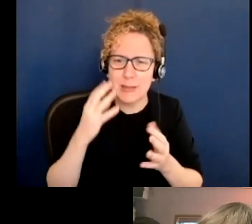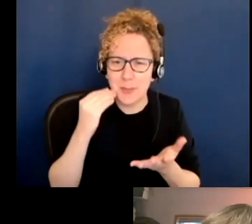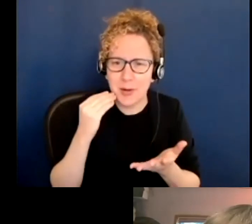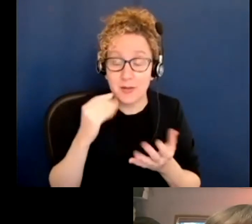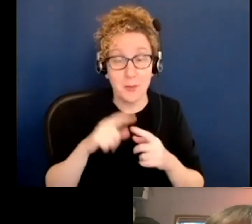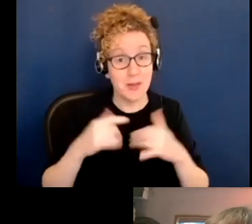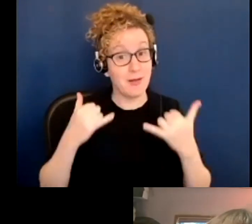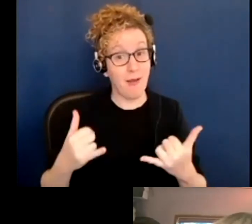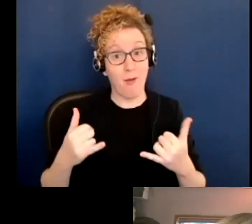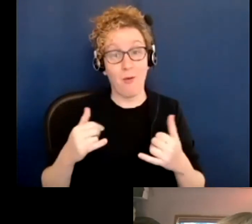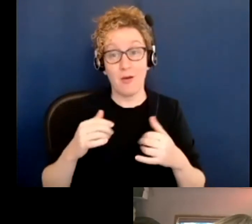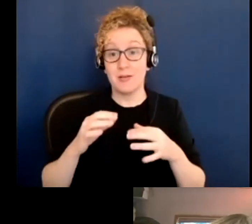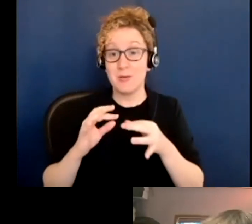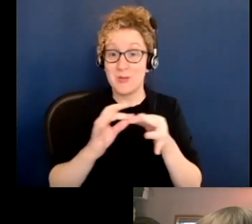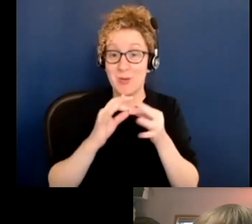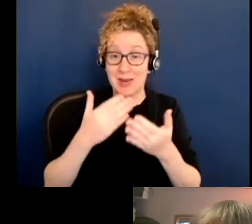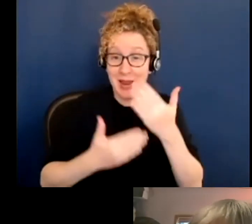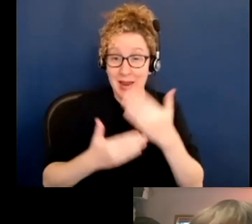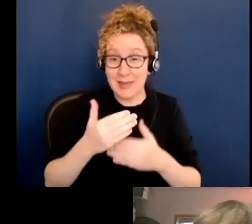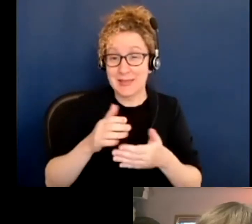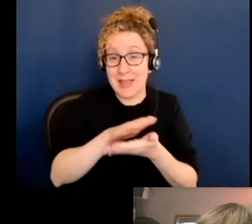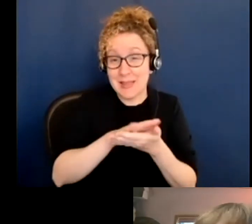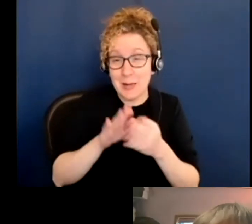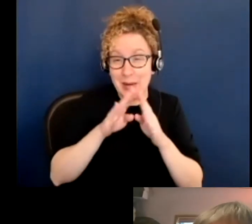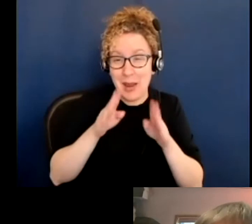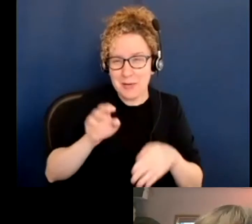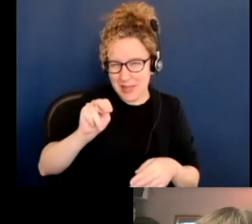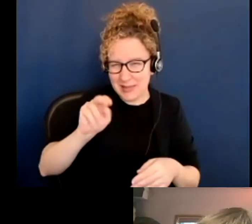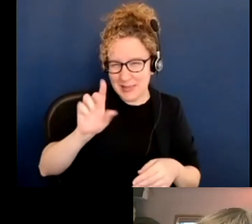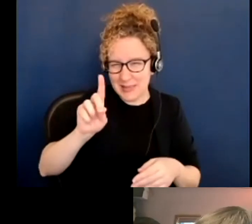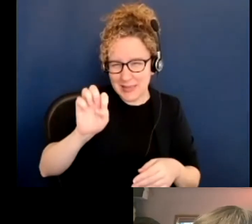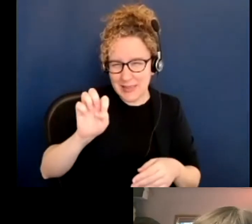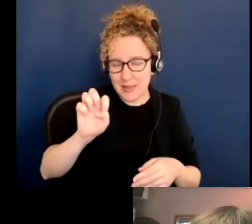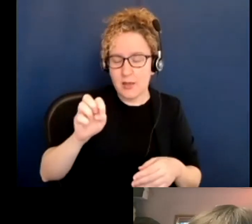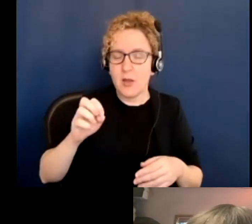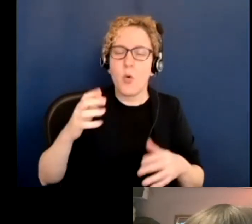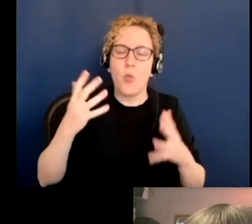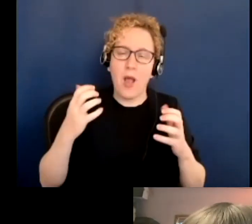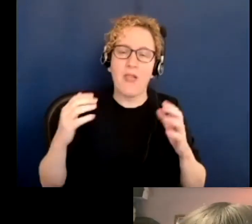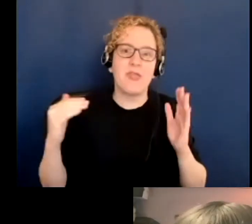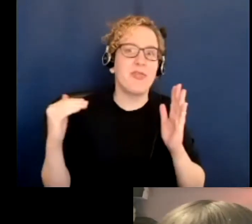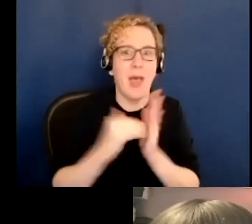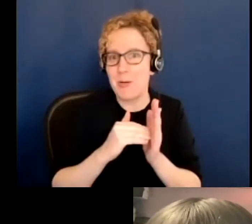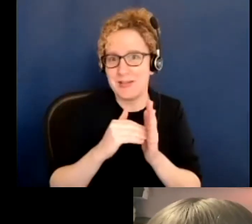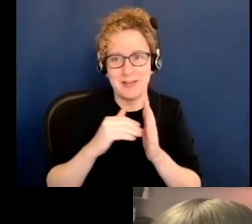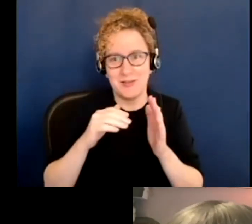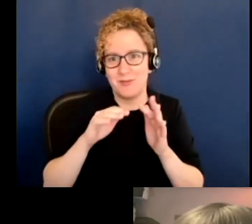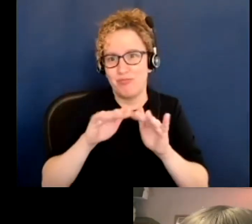and the Clearinghouse we know thousands of people with disabilities are taking advantage of these opportunities.